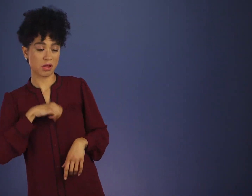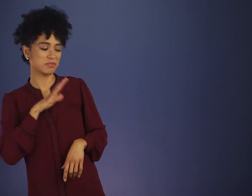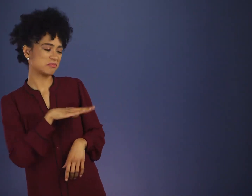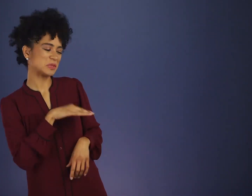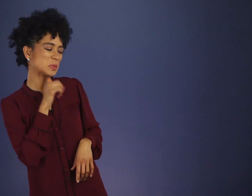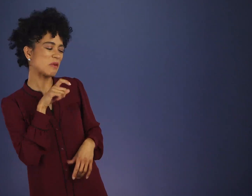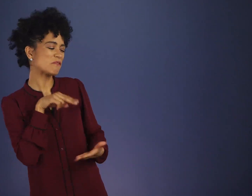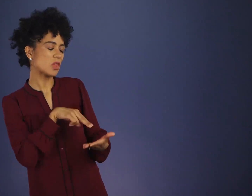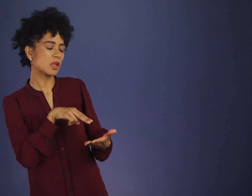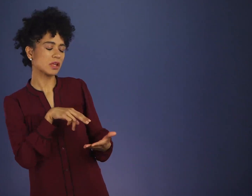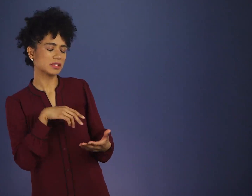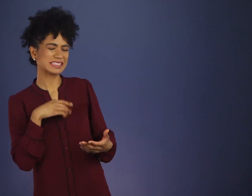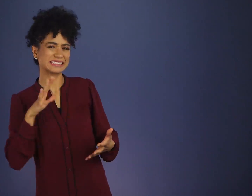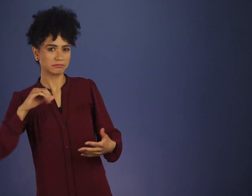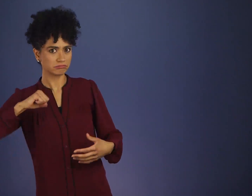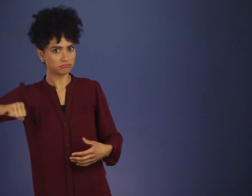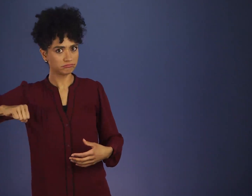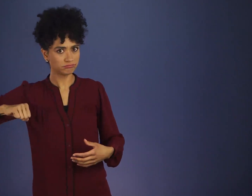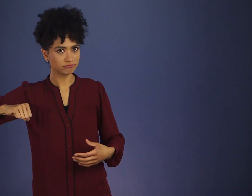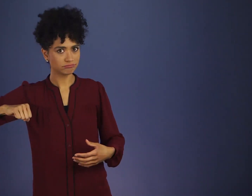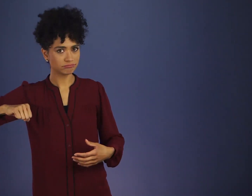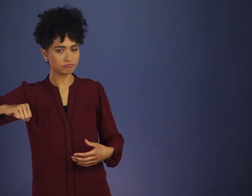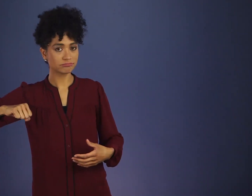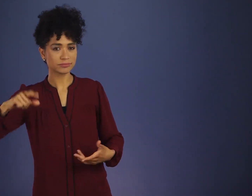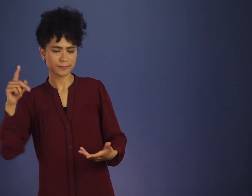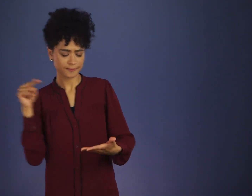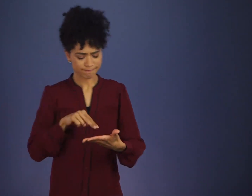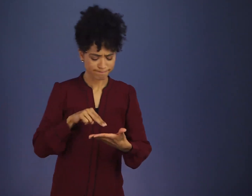Pride says, “You need not pass this way,”